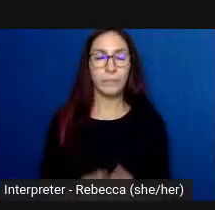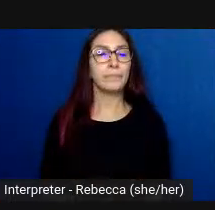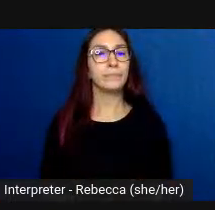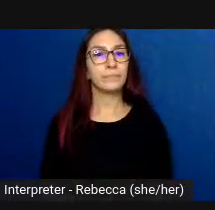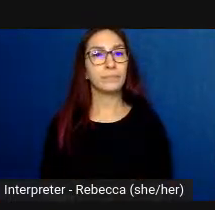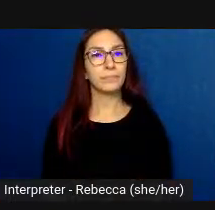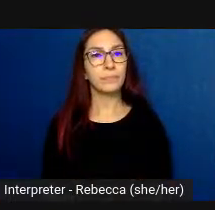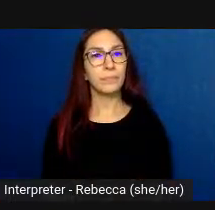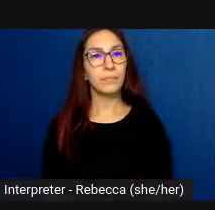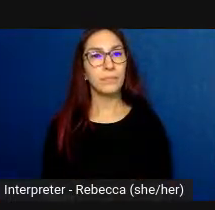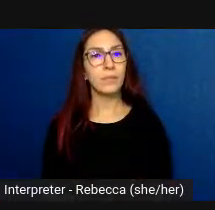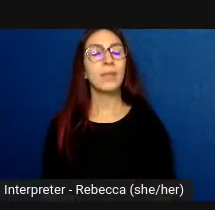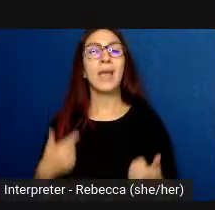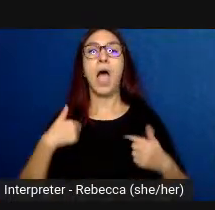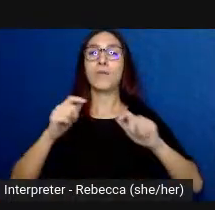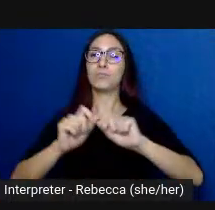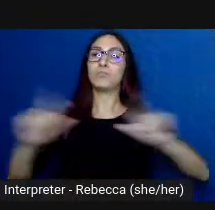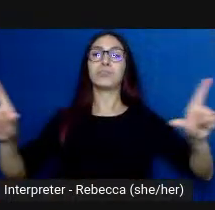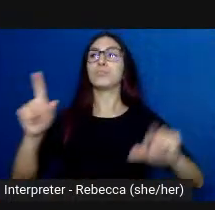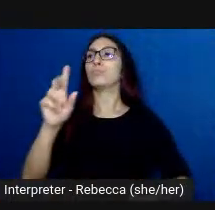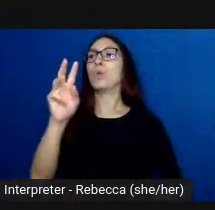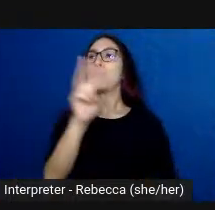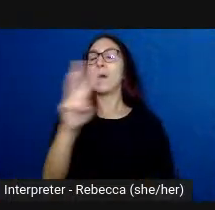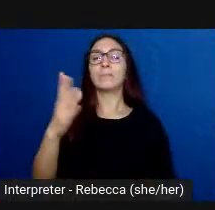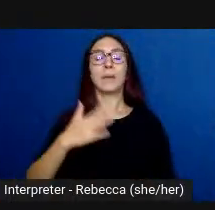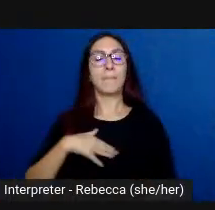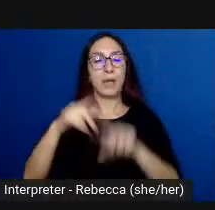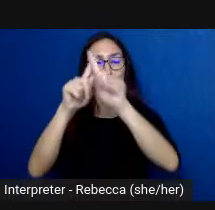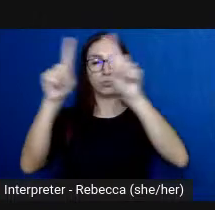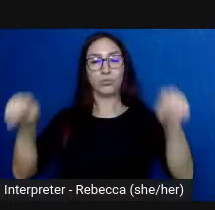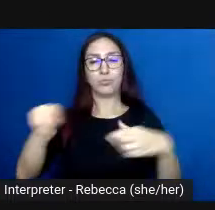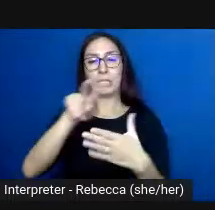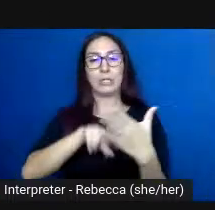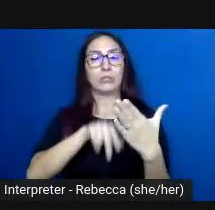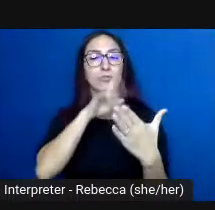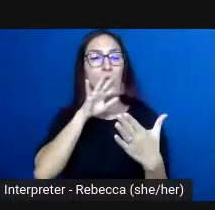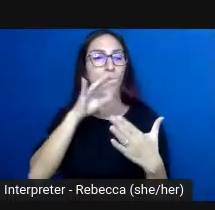so that those of us with vision impairment can know what action to take.